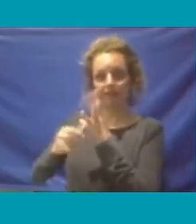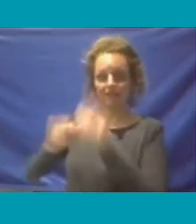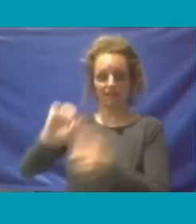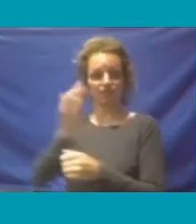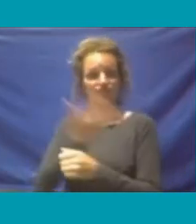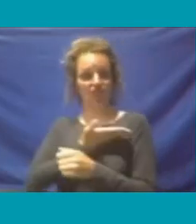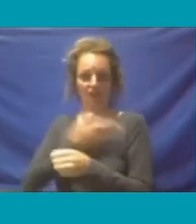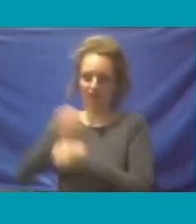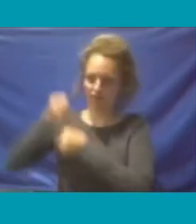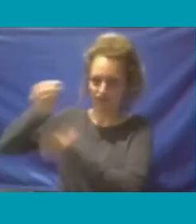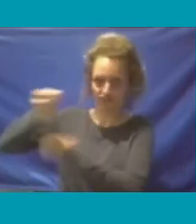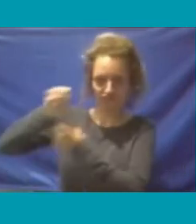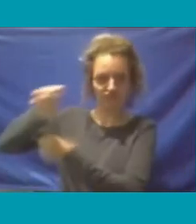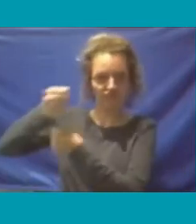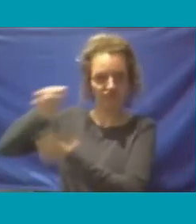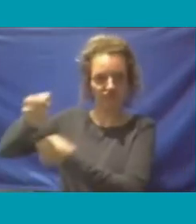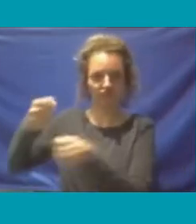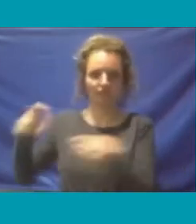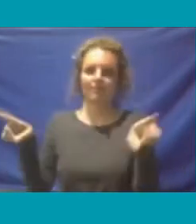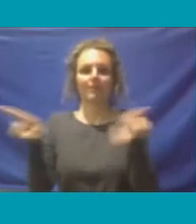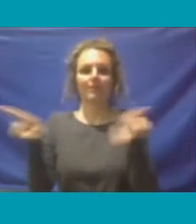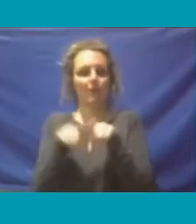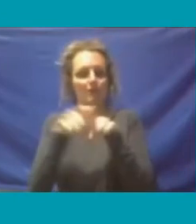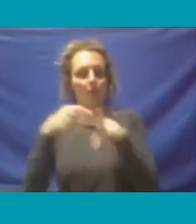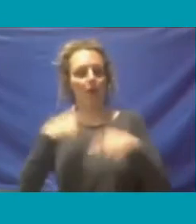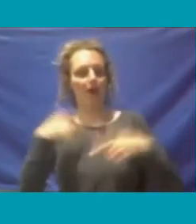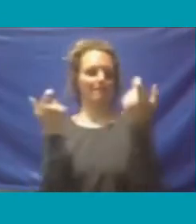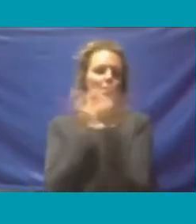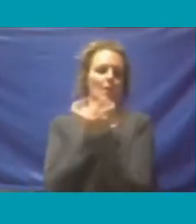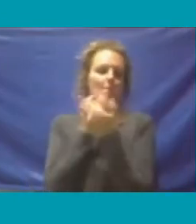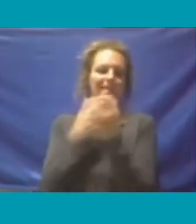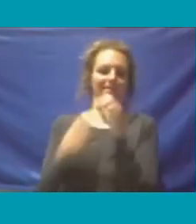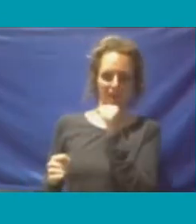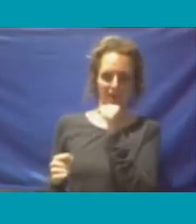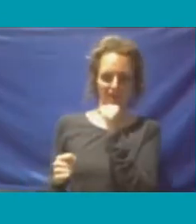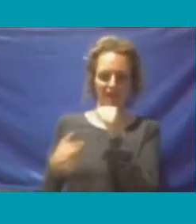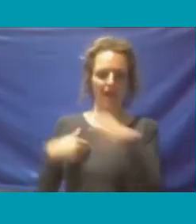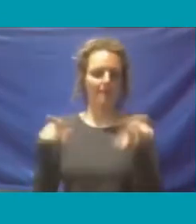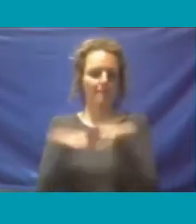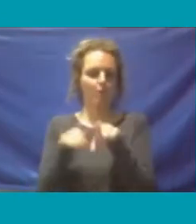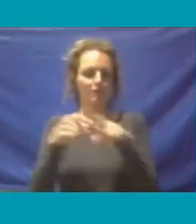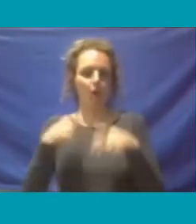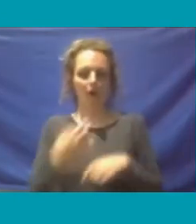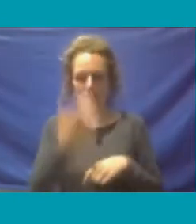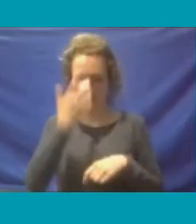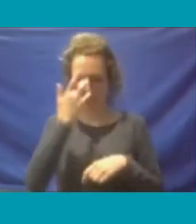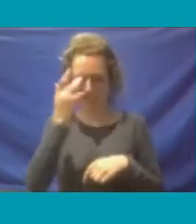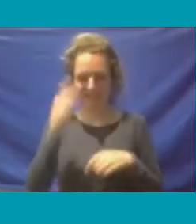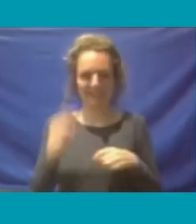that is a Superman teddy bear behind me. I think I have made my point. And we